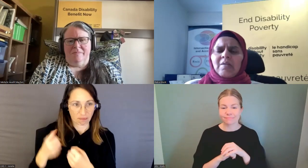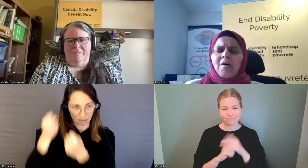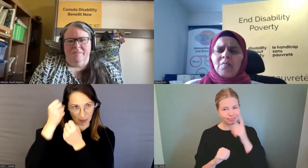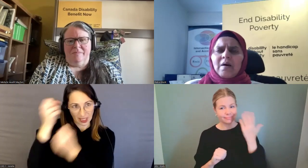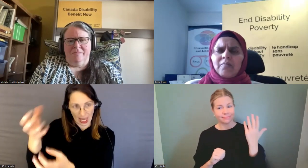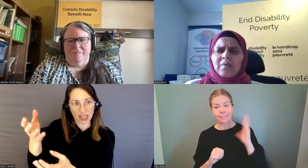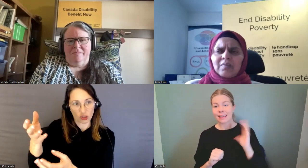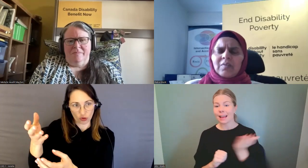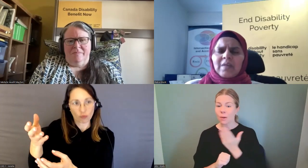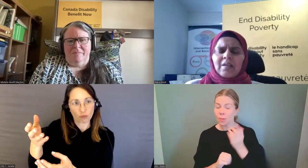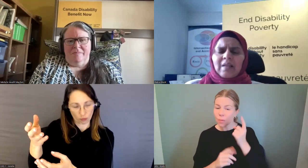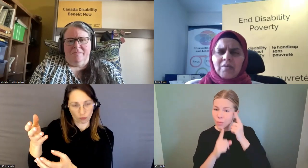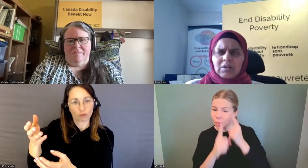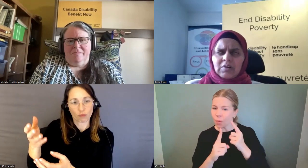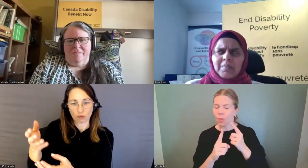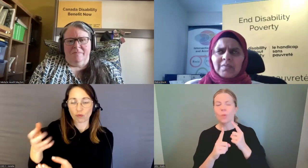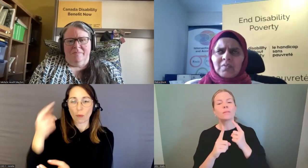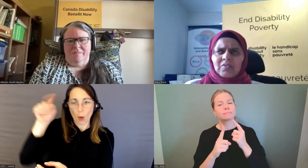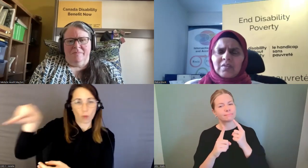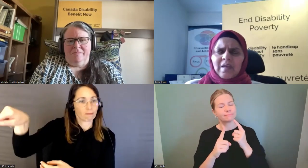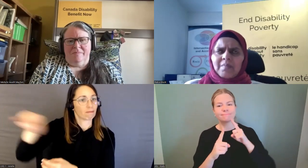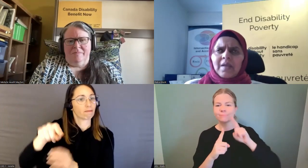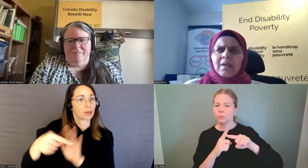FOR US TO SEND A LOUD AND CLEAR MESSAGE TO THEM.